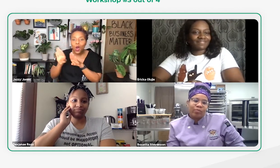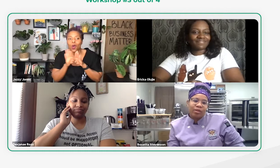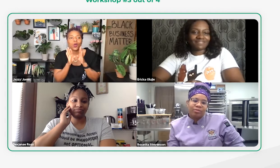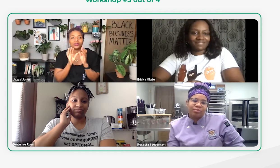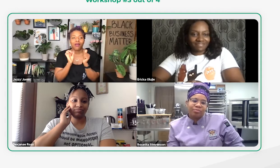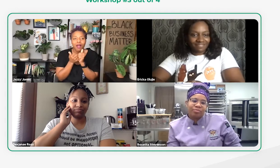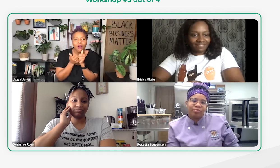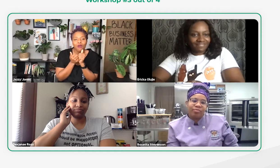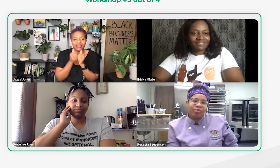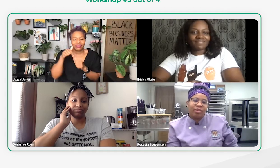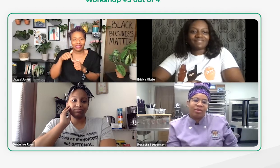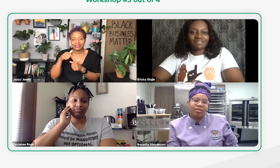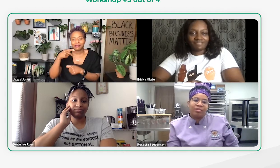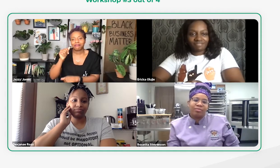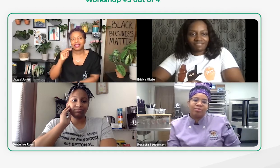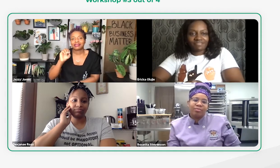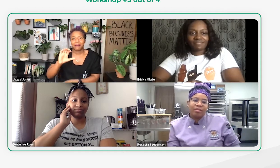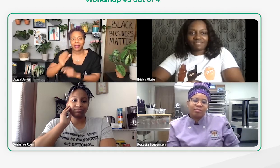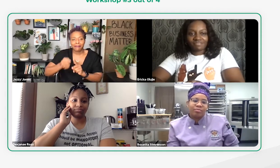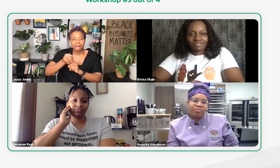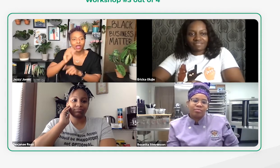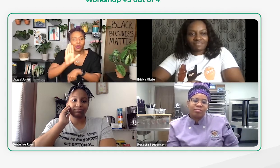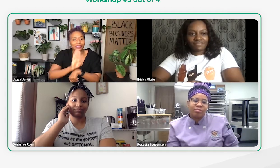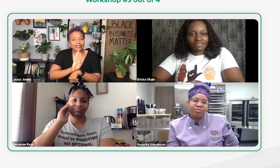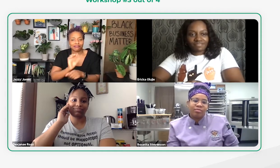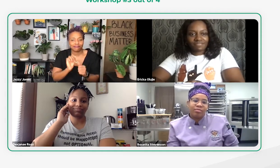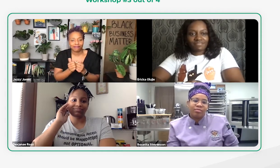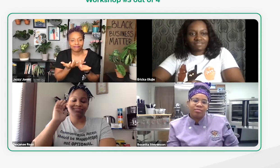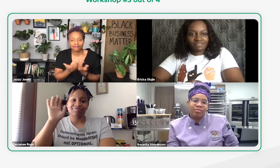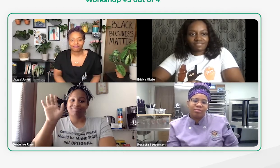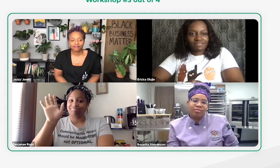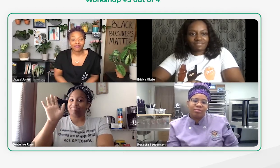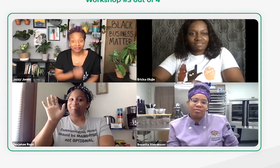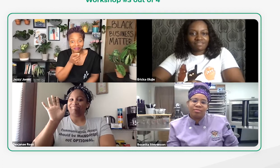Wearing masks, stores being closed, how did this pandemic impact your